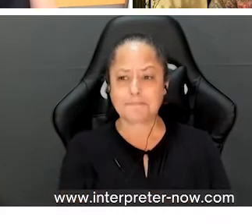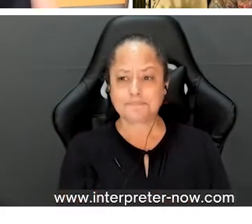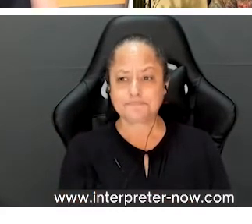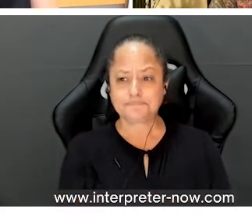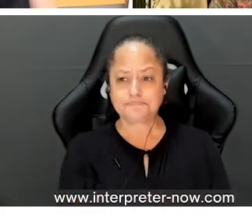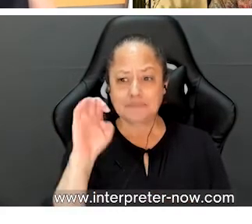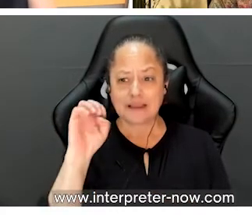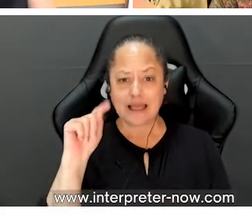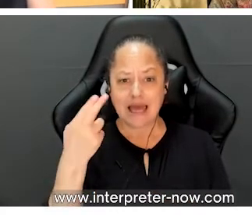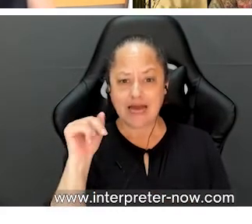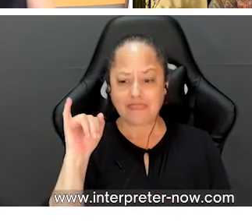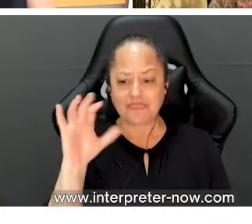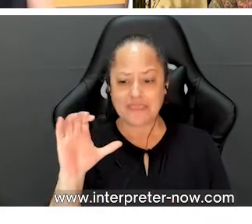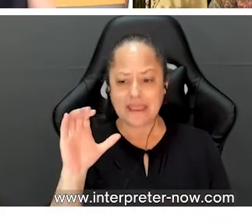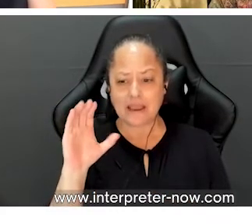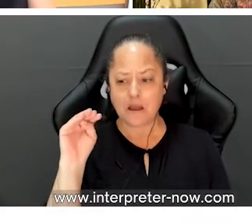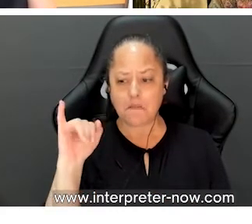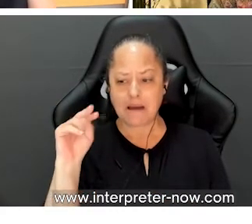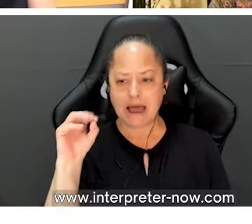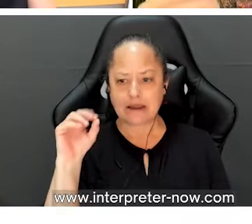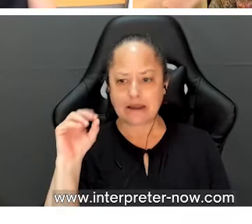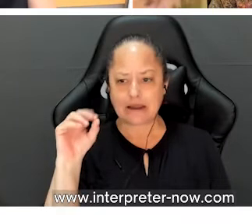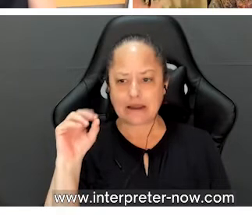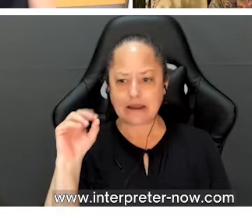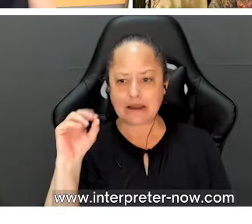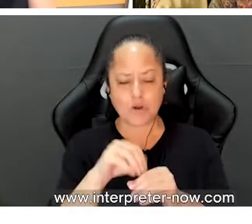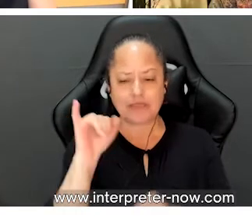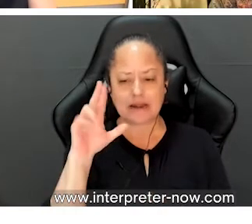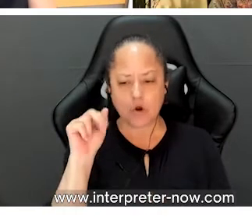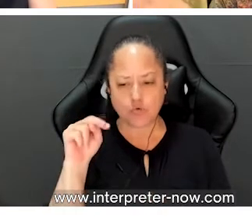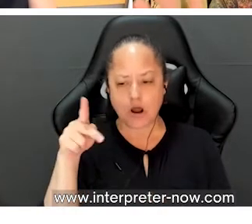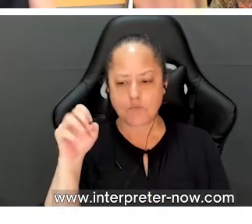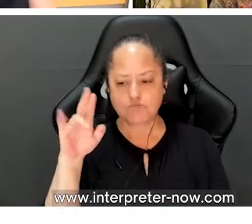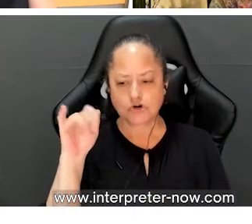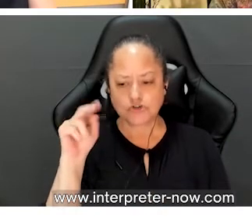within Persian culture or Iranian culture, that those folks, even if they don't necessarily